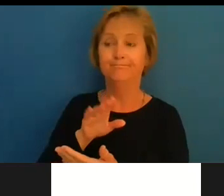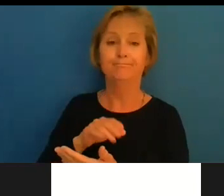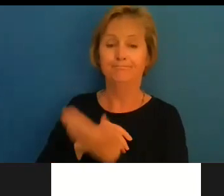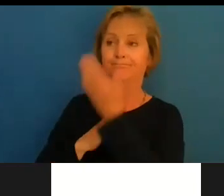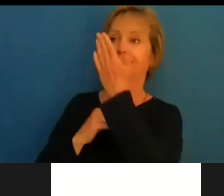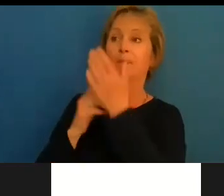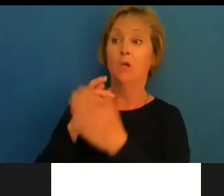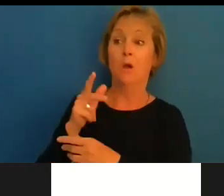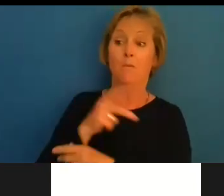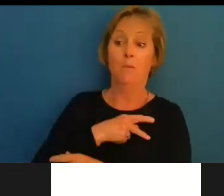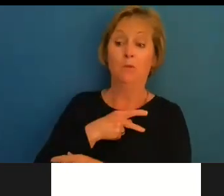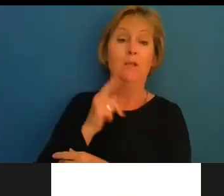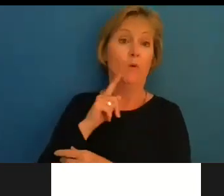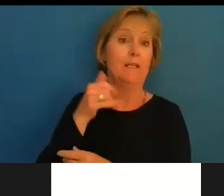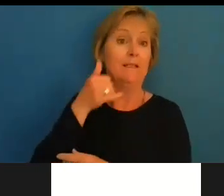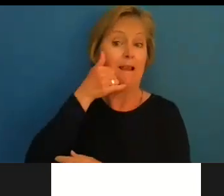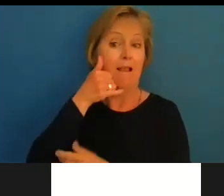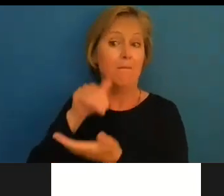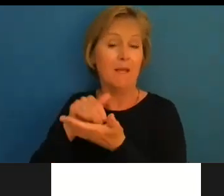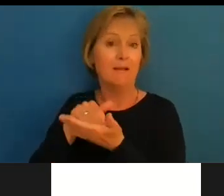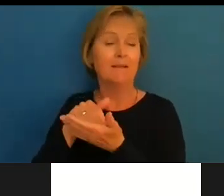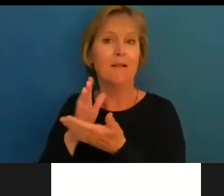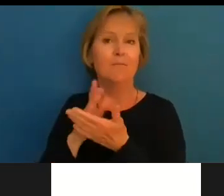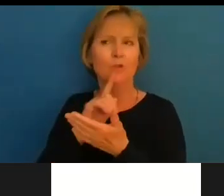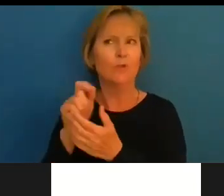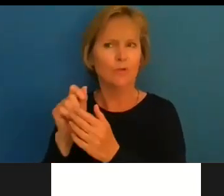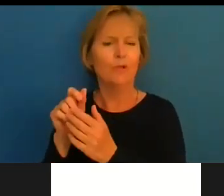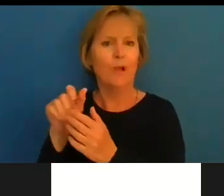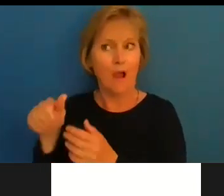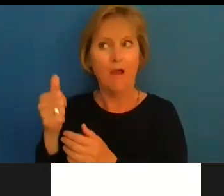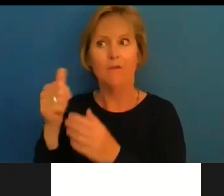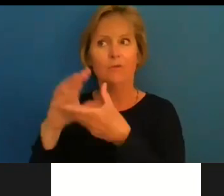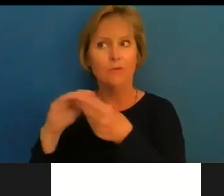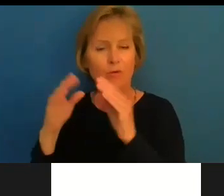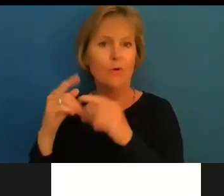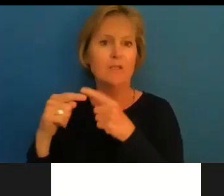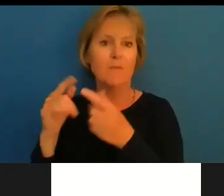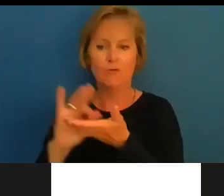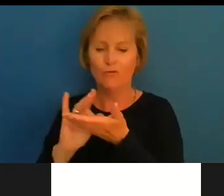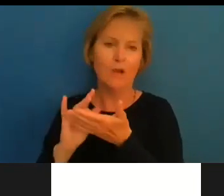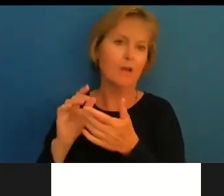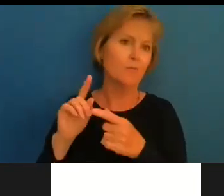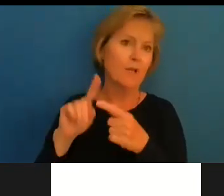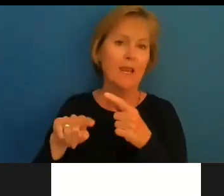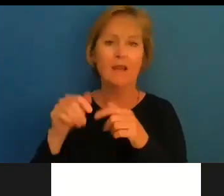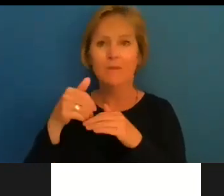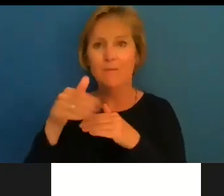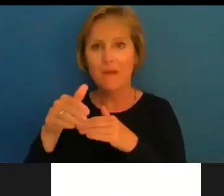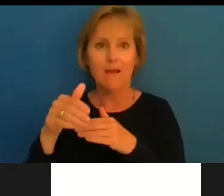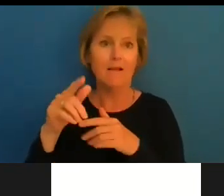I'm sure there are so many other stories with drugs and rules and what can and can't be sent through the mail.